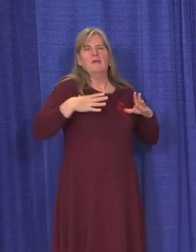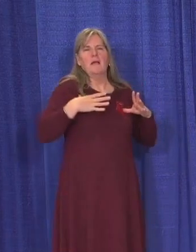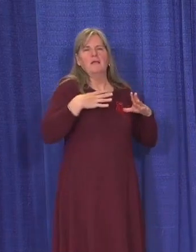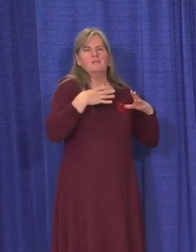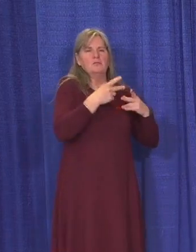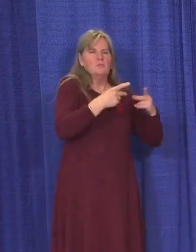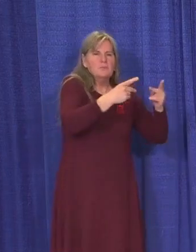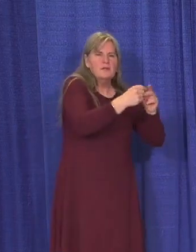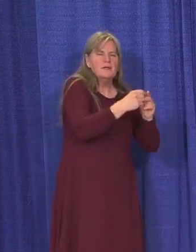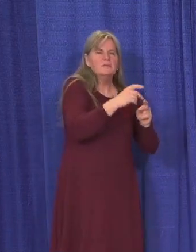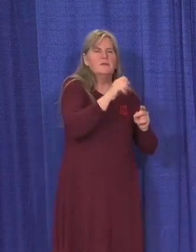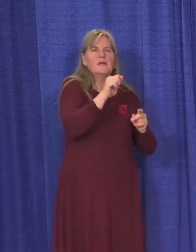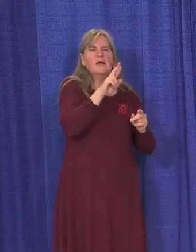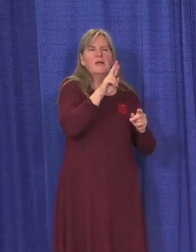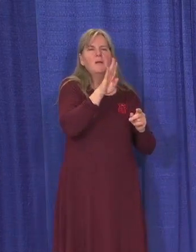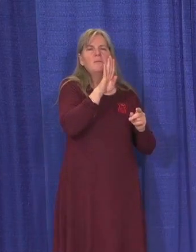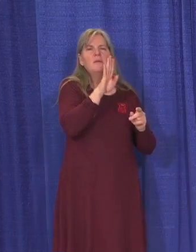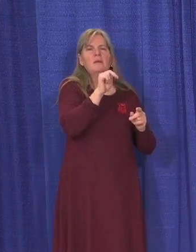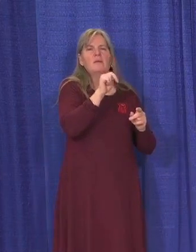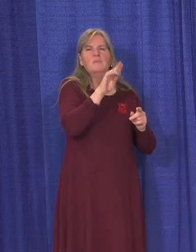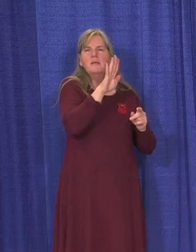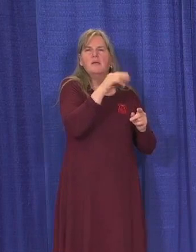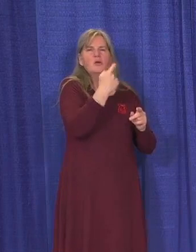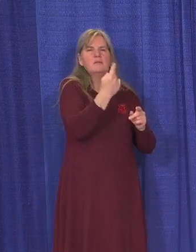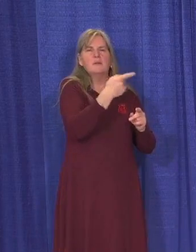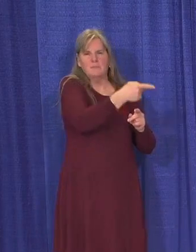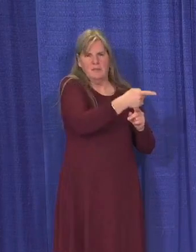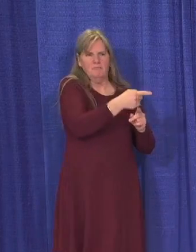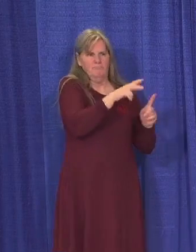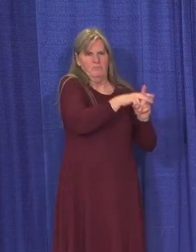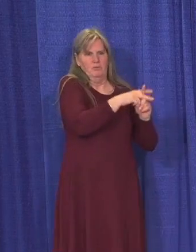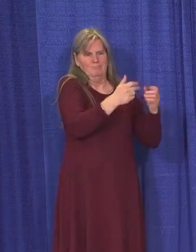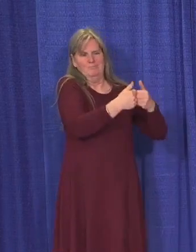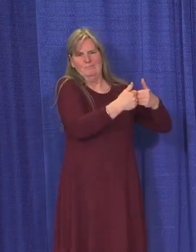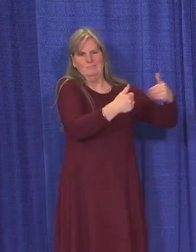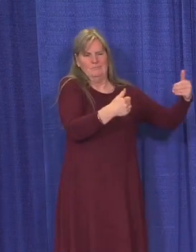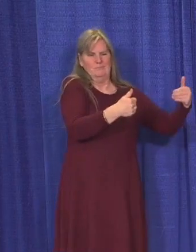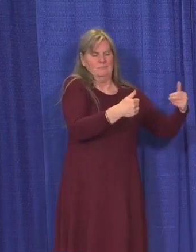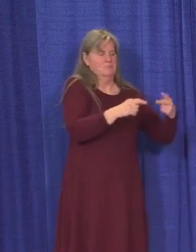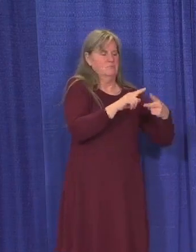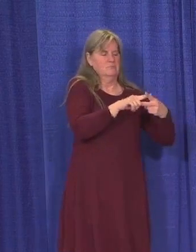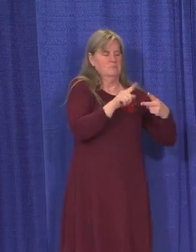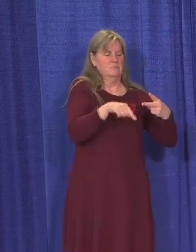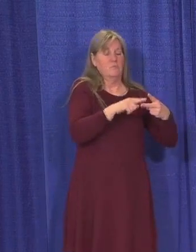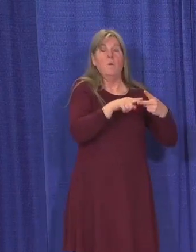alone are with your travel companion in a place not shared by others which means you need